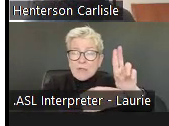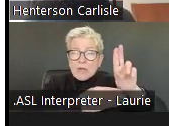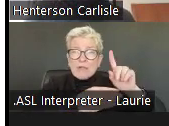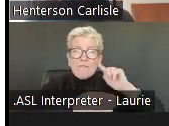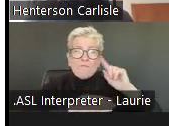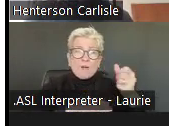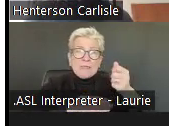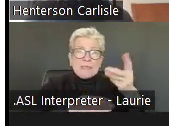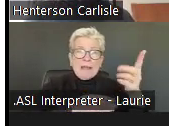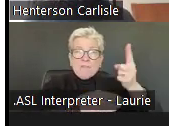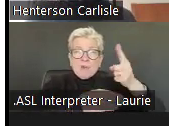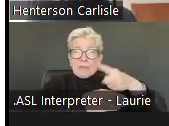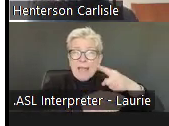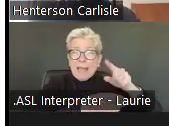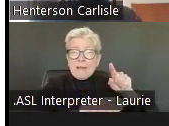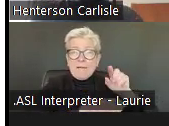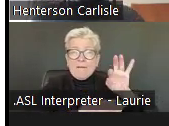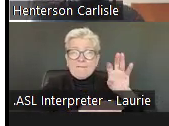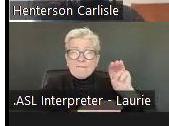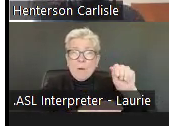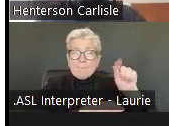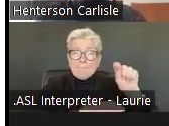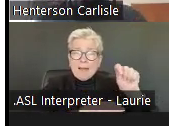really thinking out your scope and sequence because there you have the